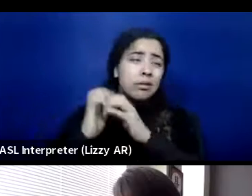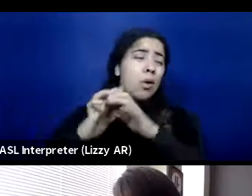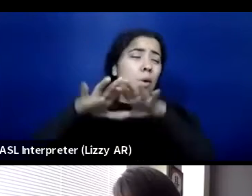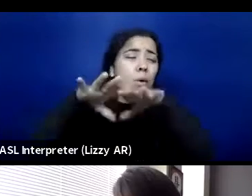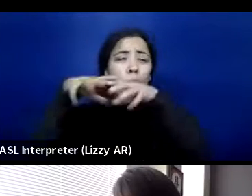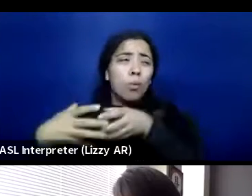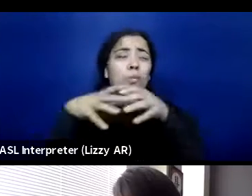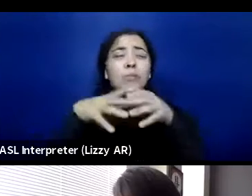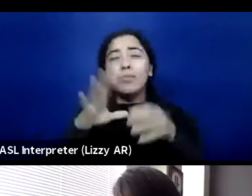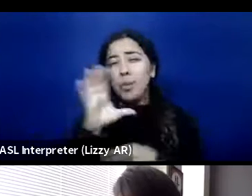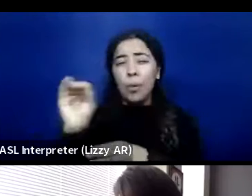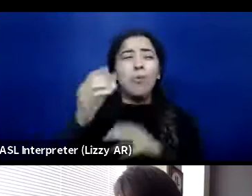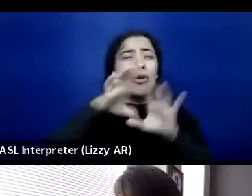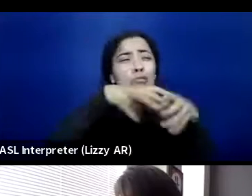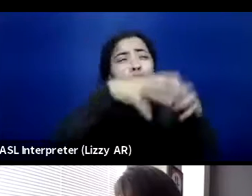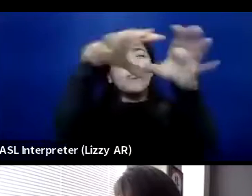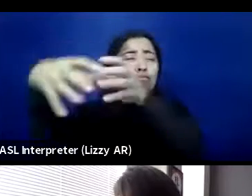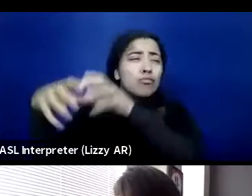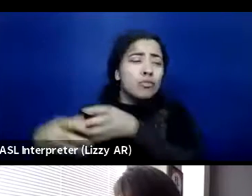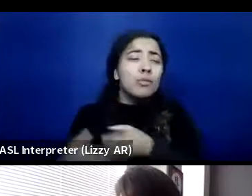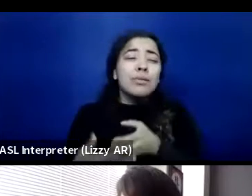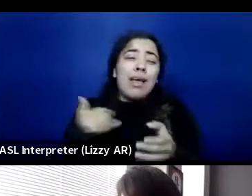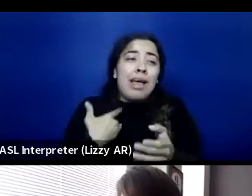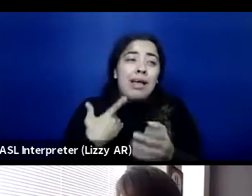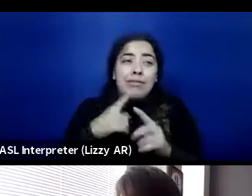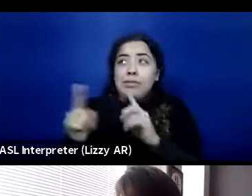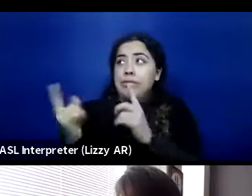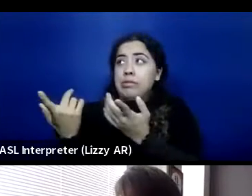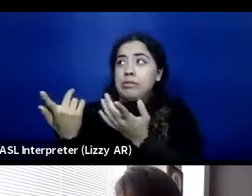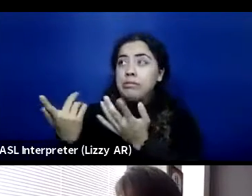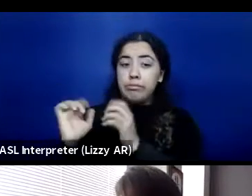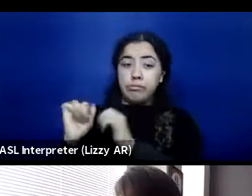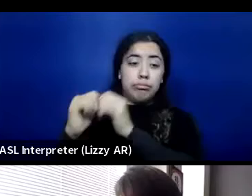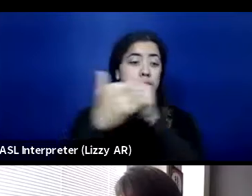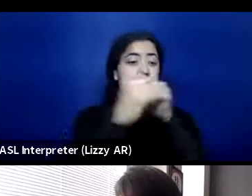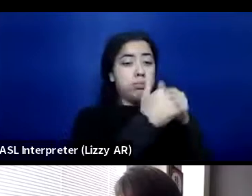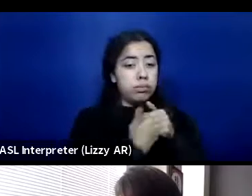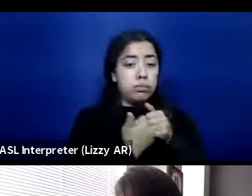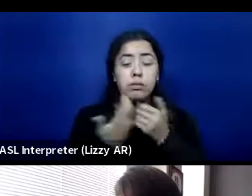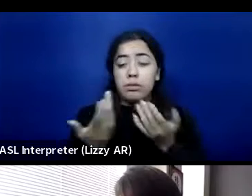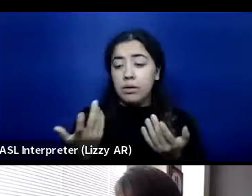and we have things we have to do. So, when we look at accessibility and the we have to do,